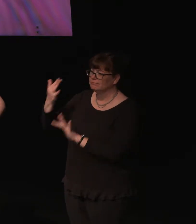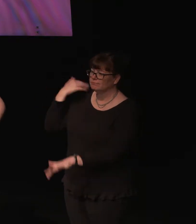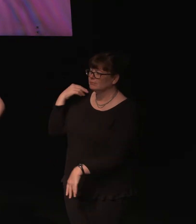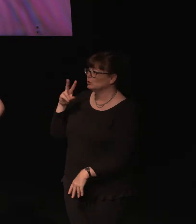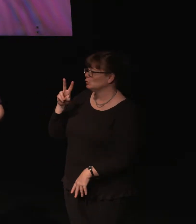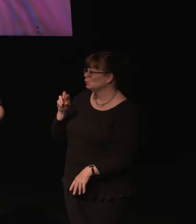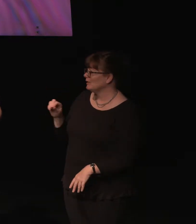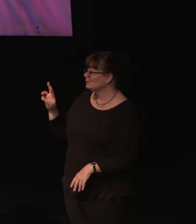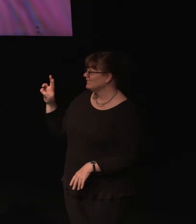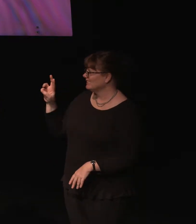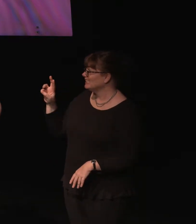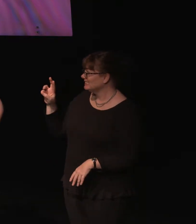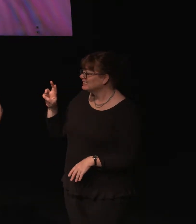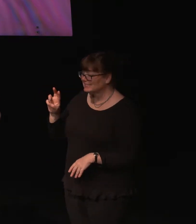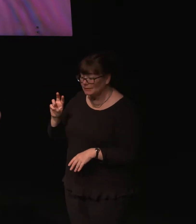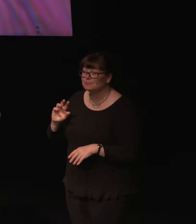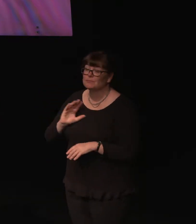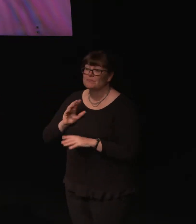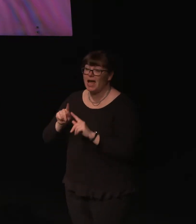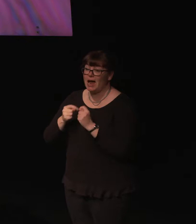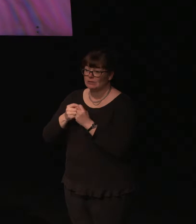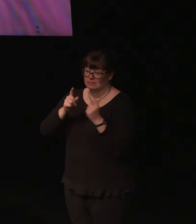Now, our team, we've been around since 2005,